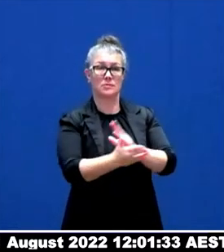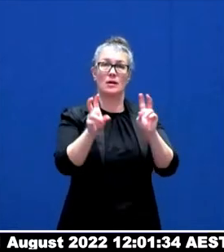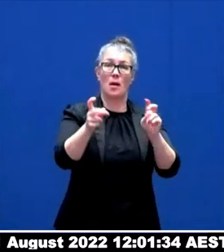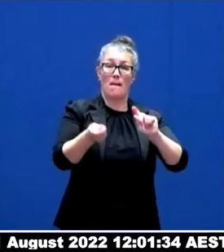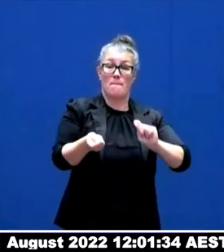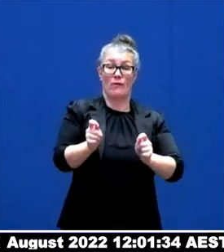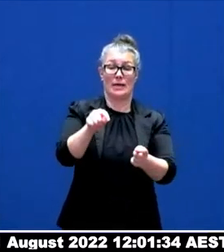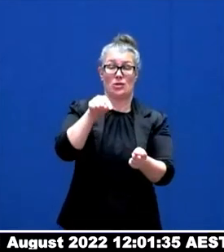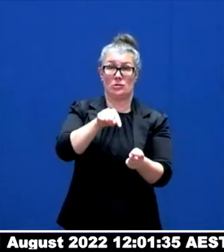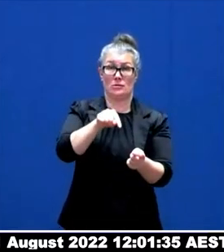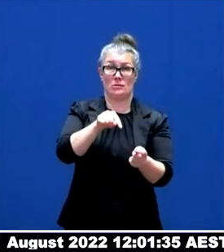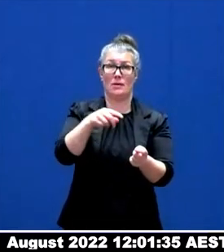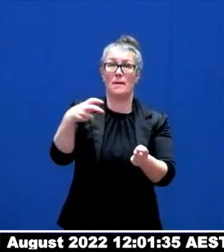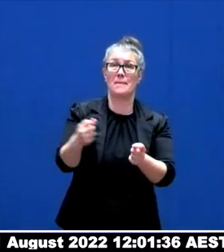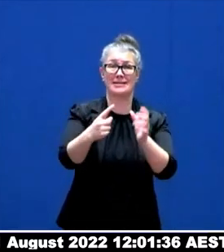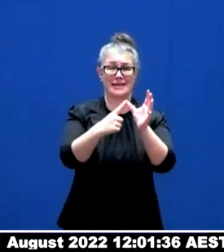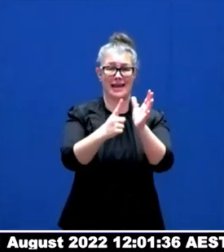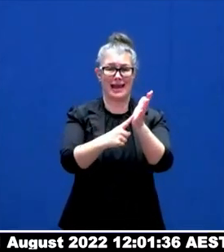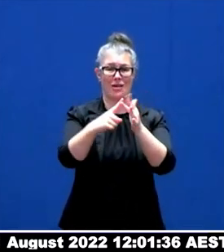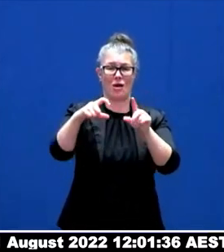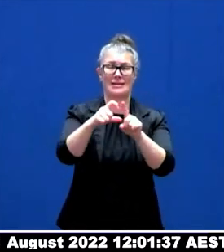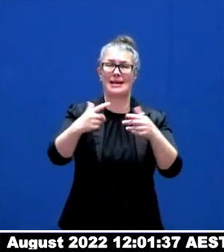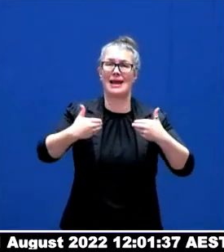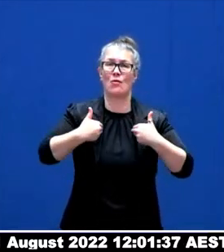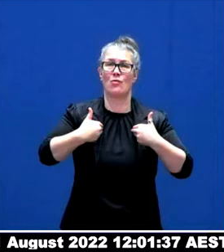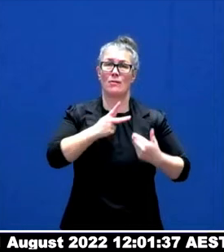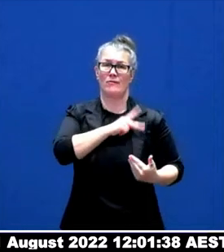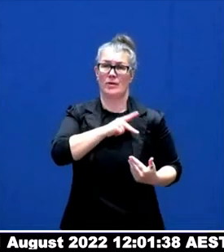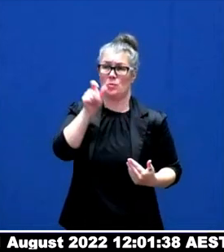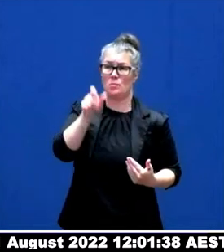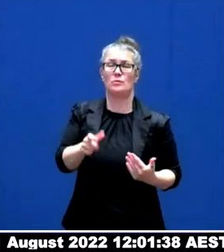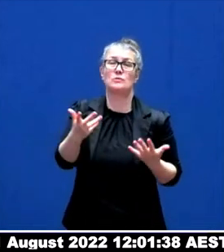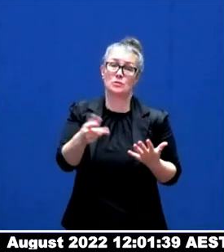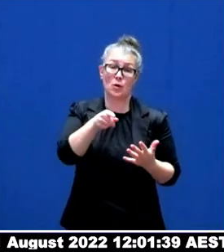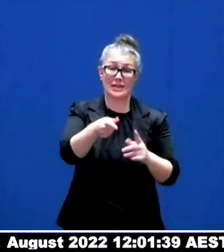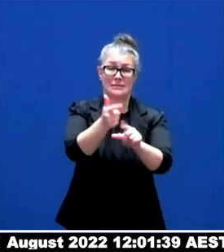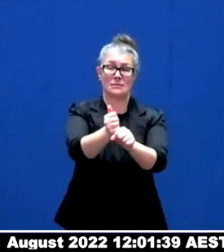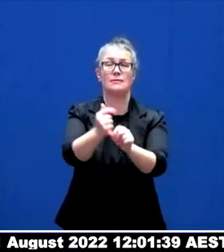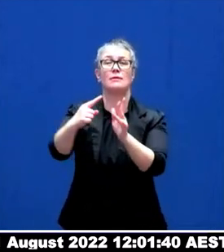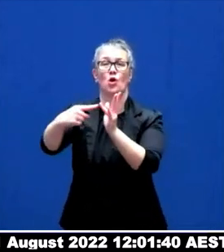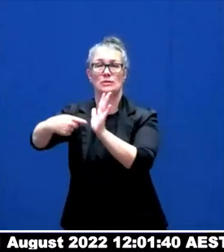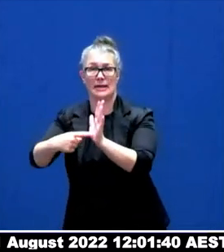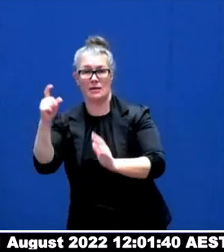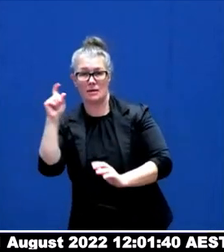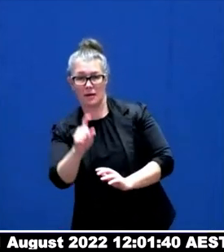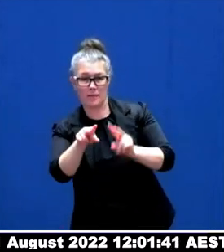be an allied health professional, so, in this instance, an occupation therapist, to assess what modifications would be required.